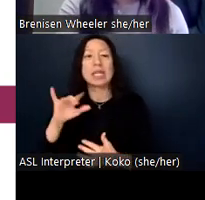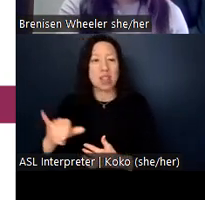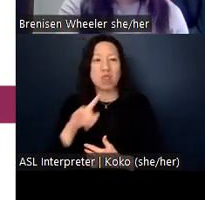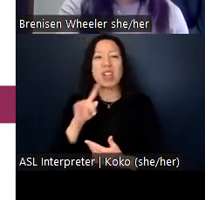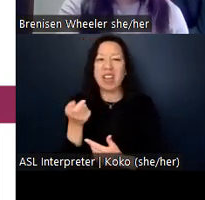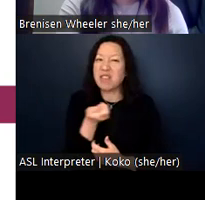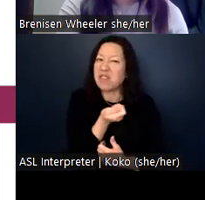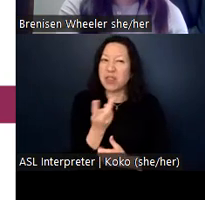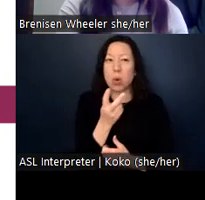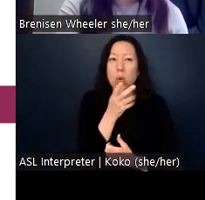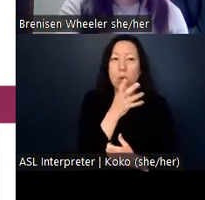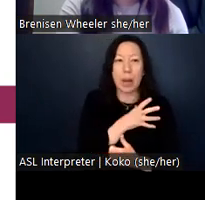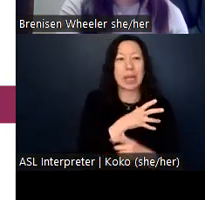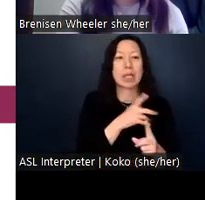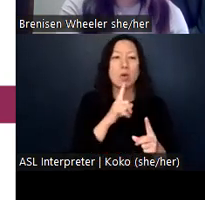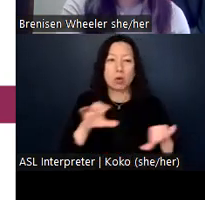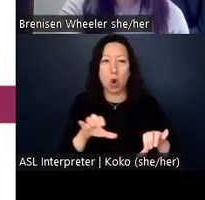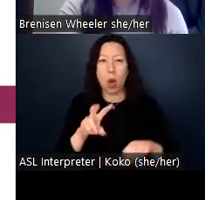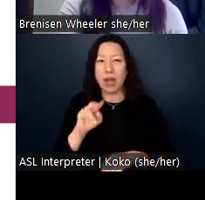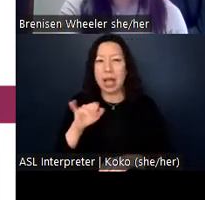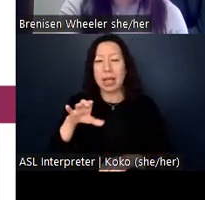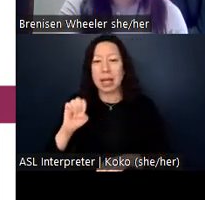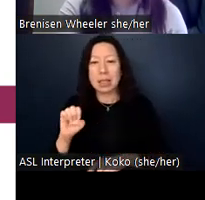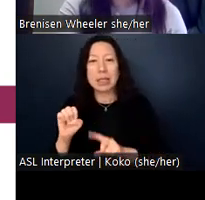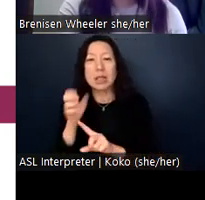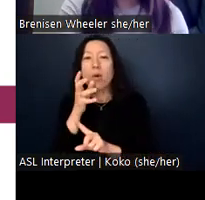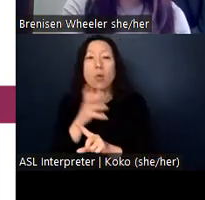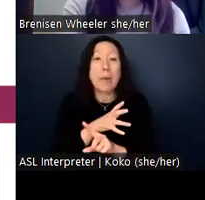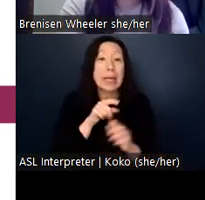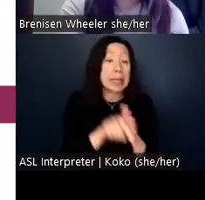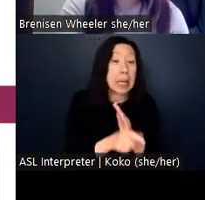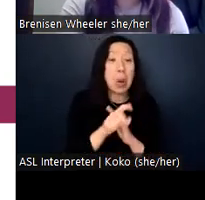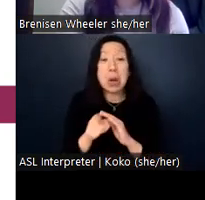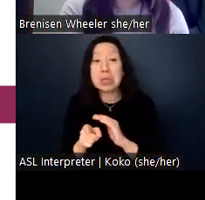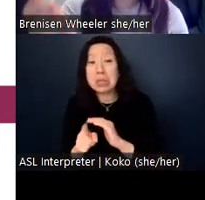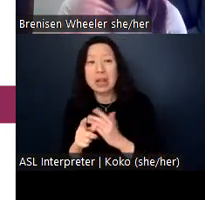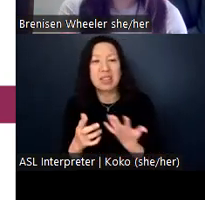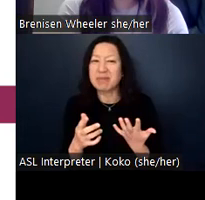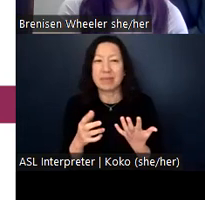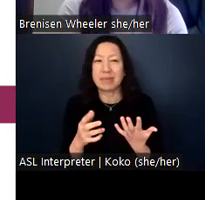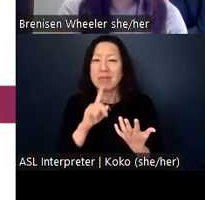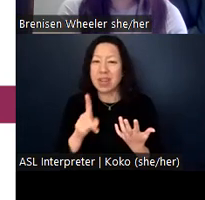women kill or her insult defense If we ignore the source 12:59:56 of the problem, refused to name domestic balance as a form of male violence.